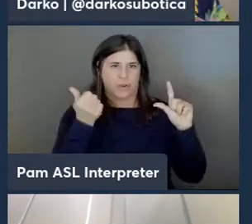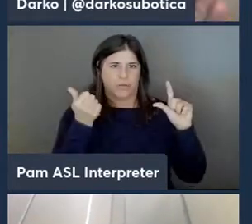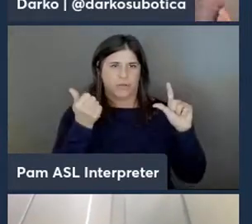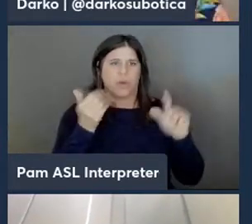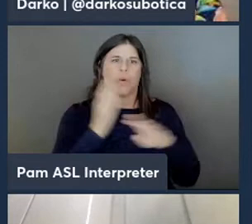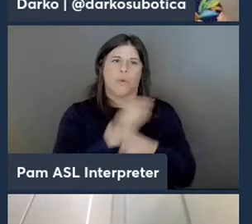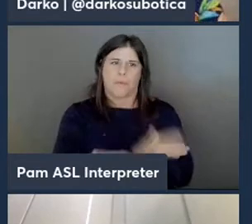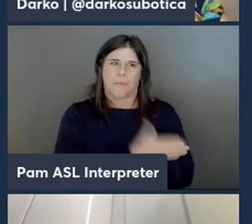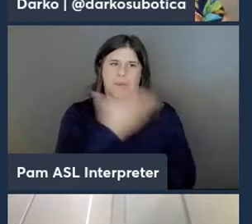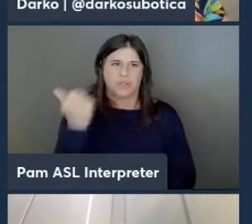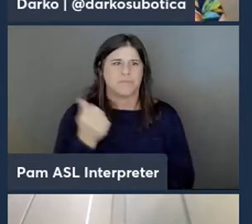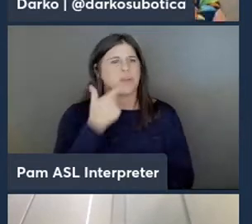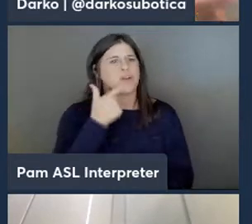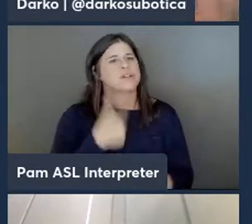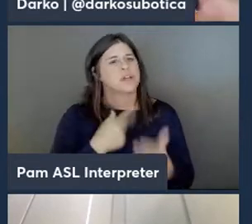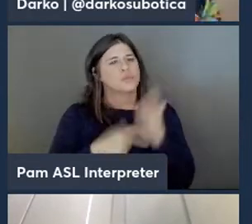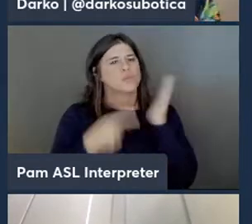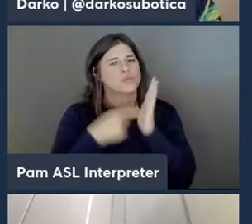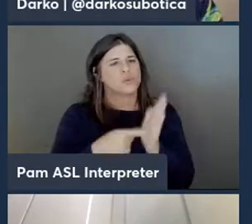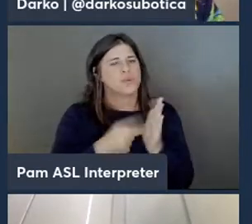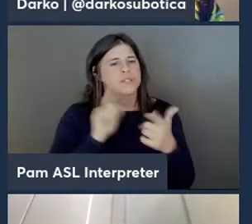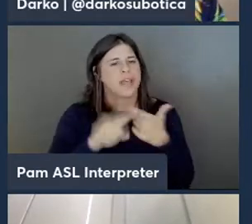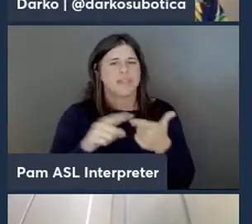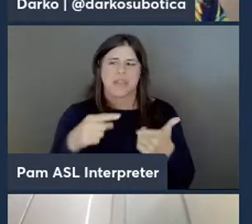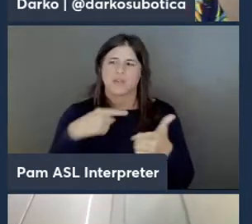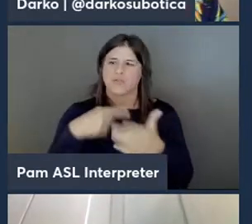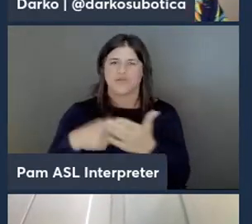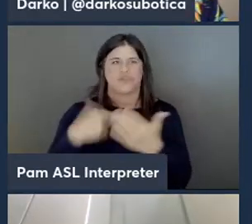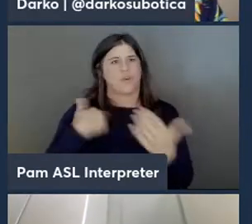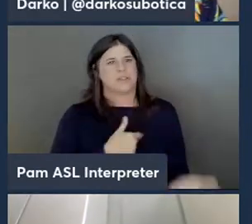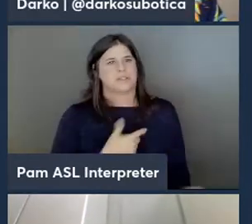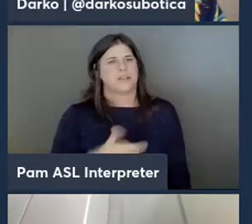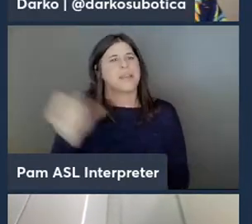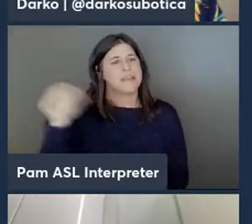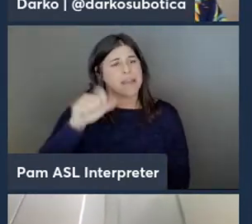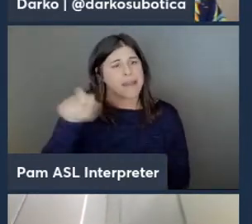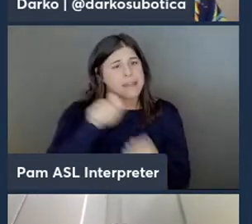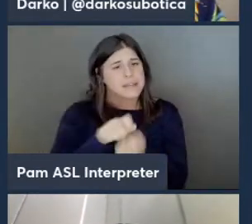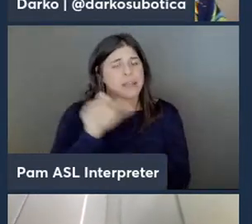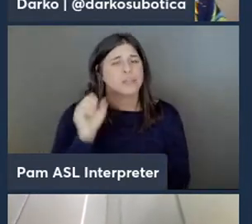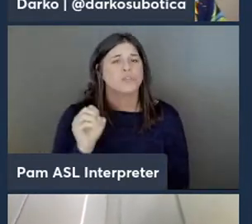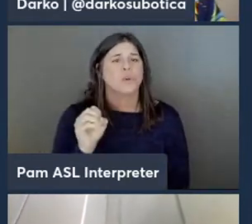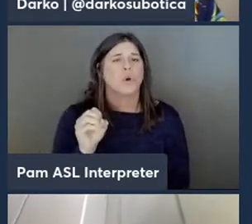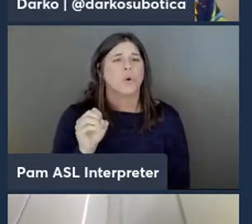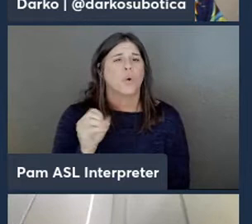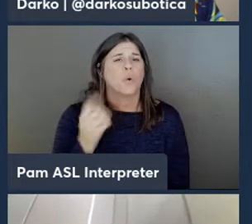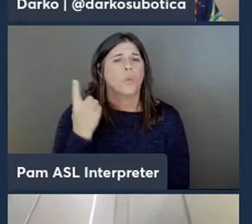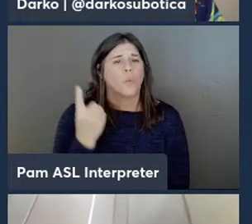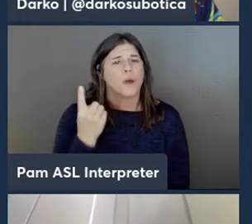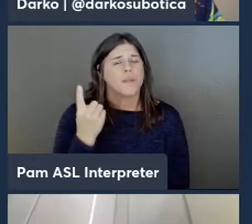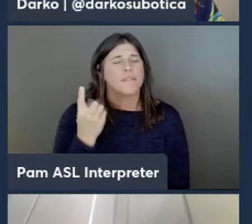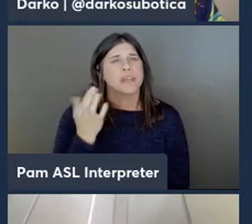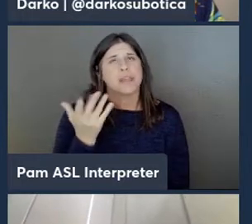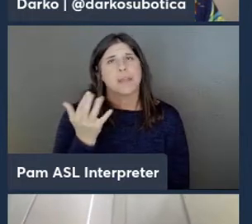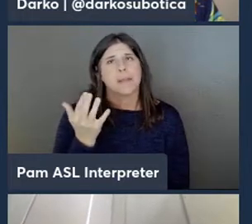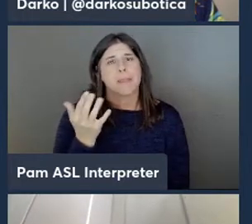Tell us what you're gonna be showing us and show us. Yeah, exactly. So one of the points that Christian made